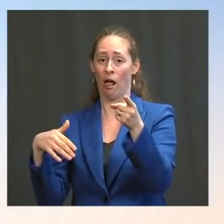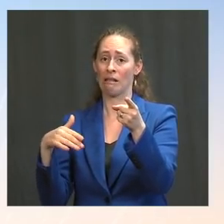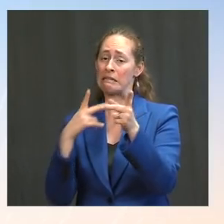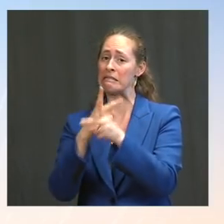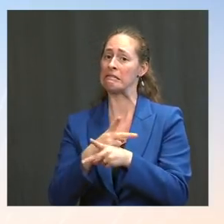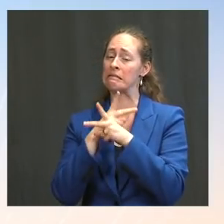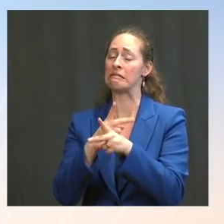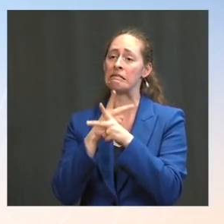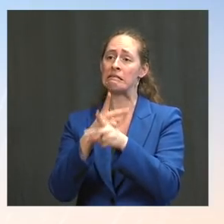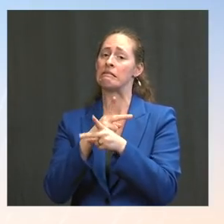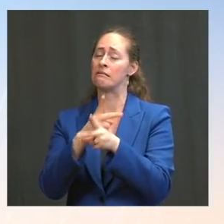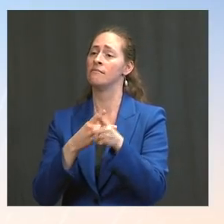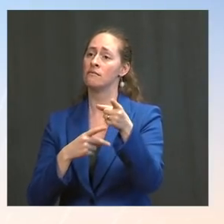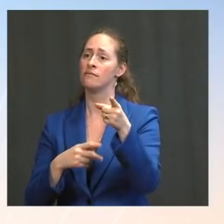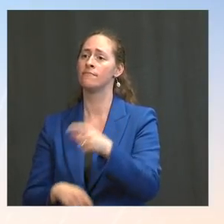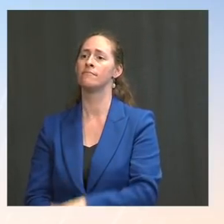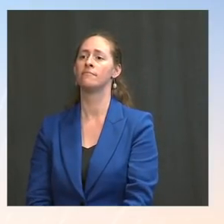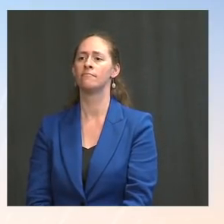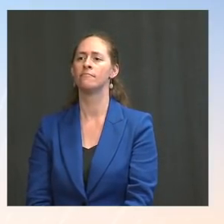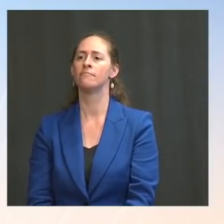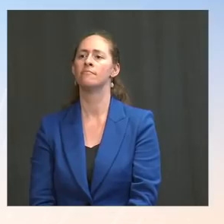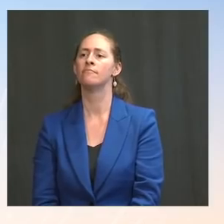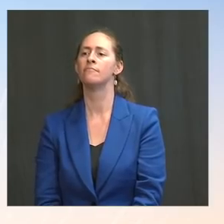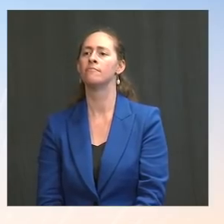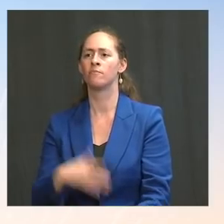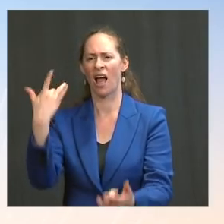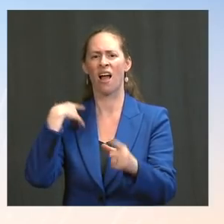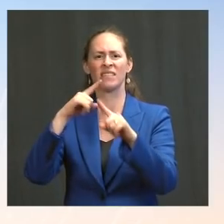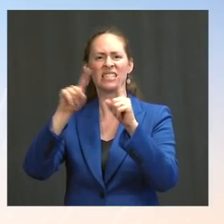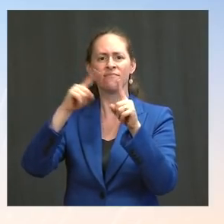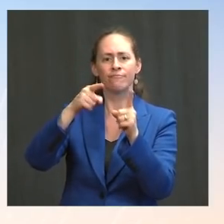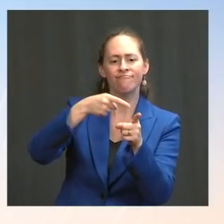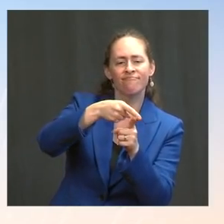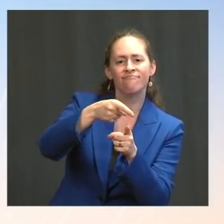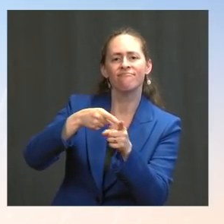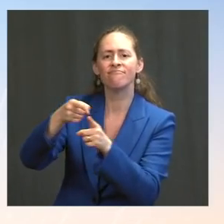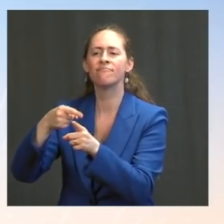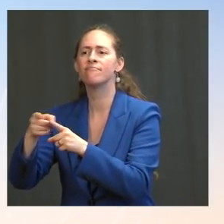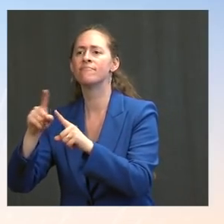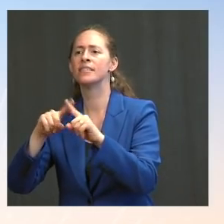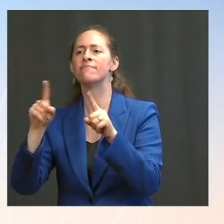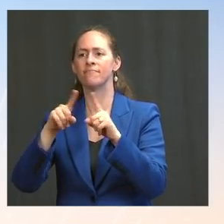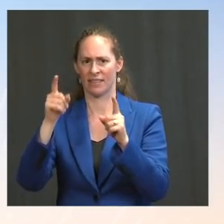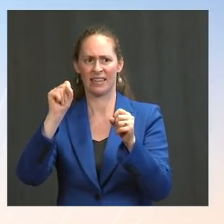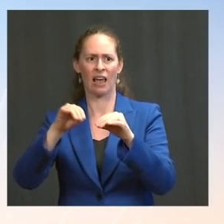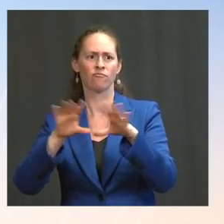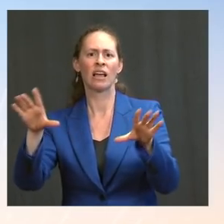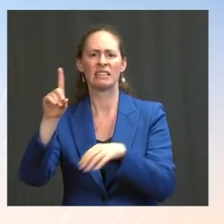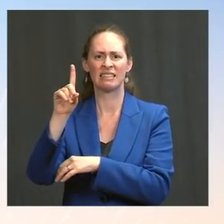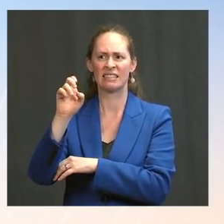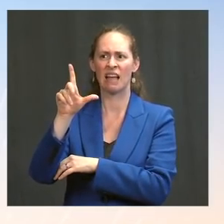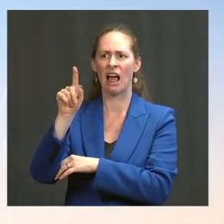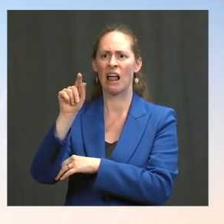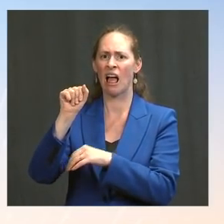which we've seen from medical experts who have made clear that it is far more transmissible, it can be deadly, it can make people incredibly sick --